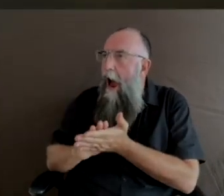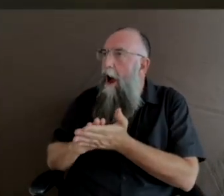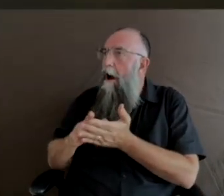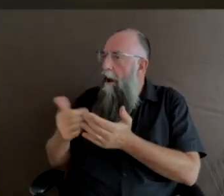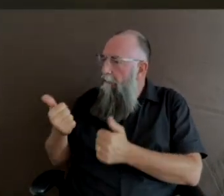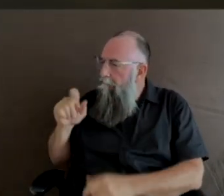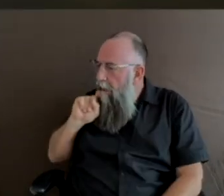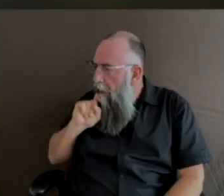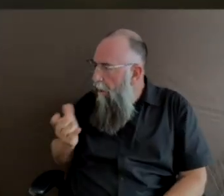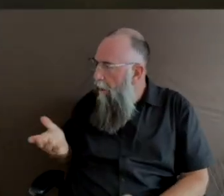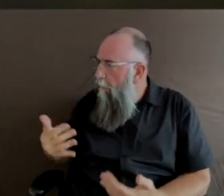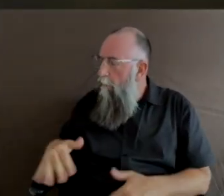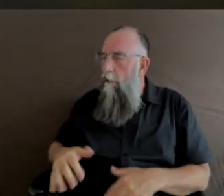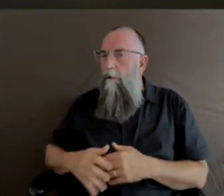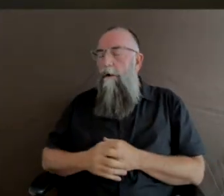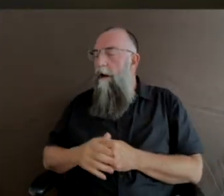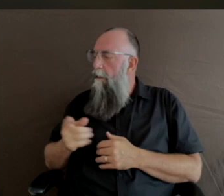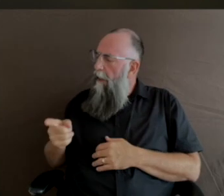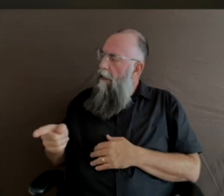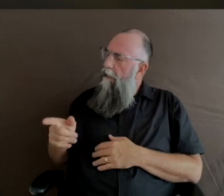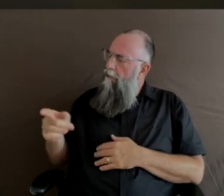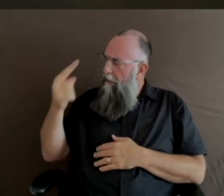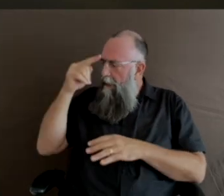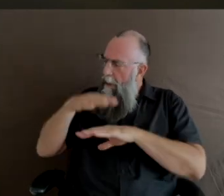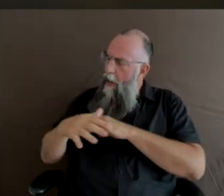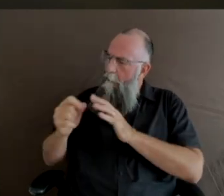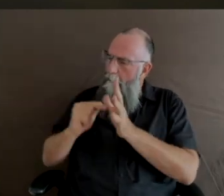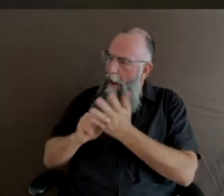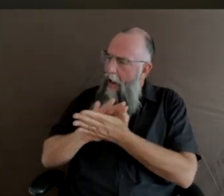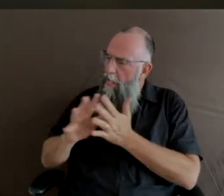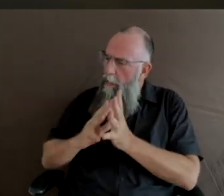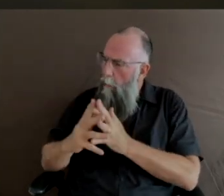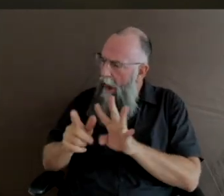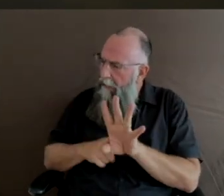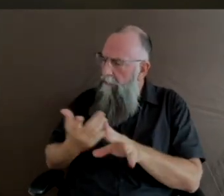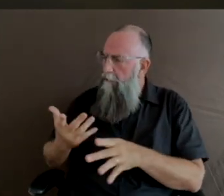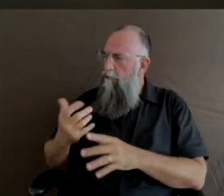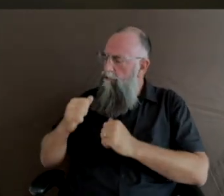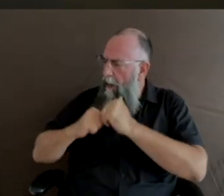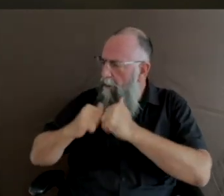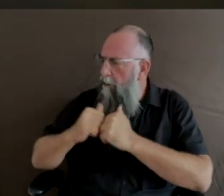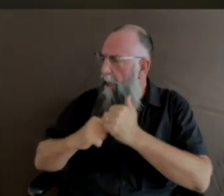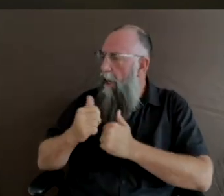there are not the structures and pathways that the more traditional art forms have.